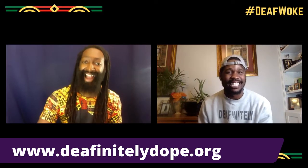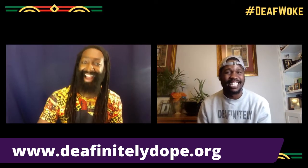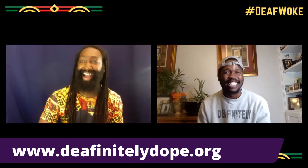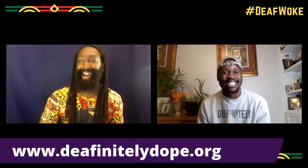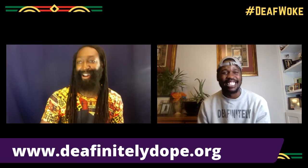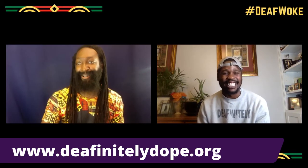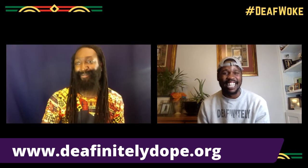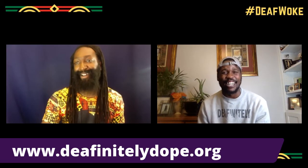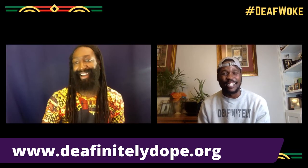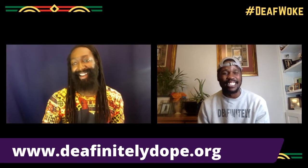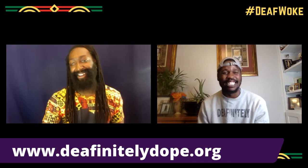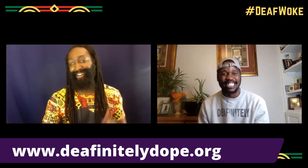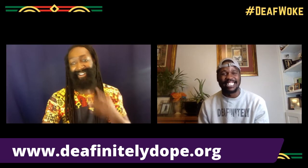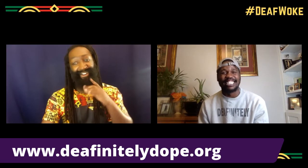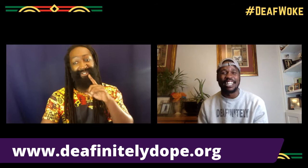everything up there on that website, so.